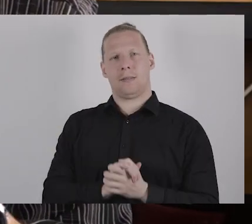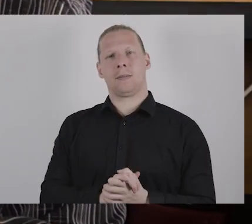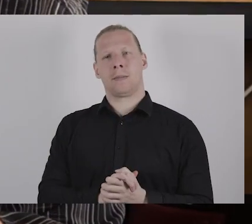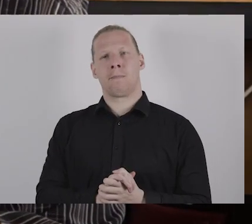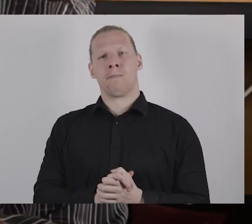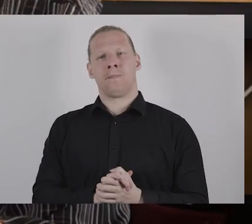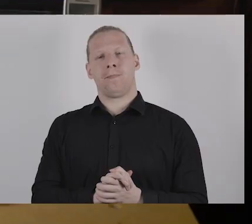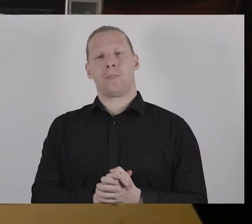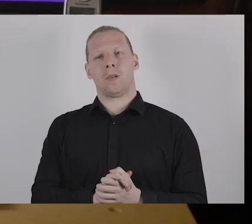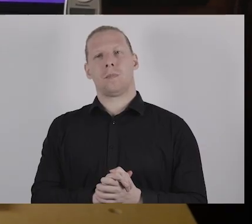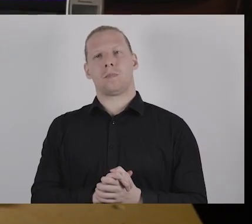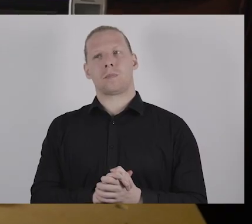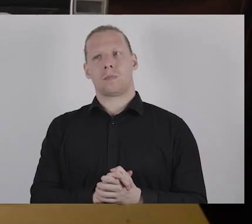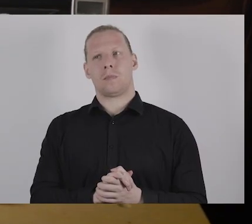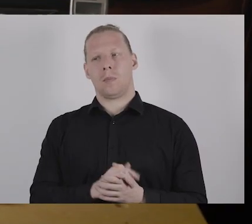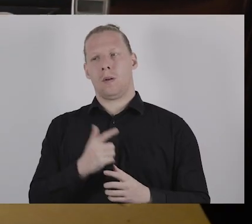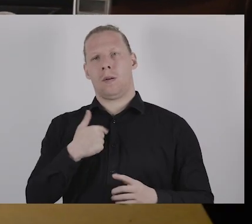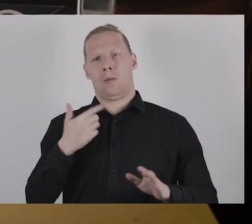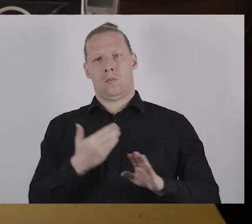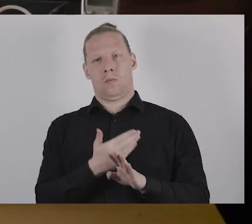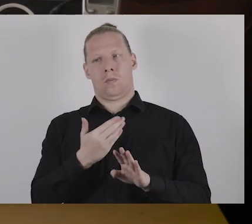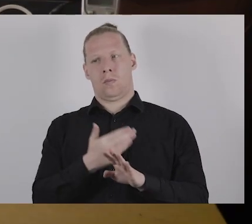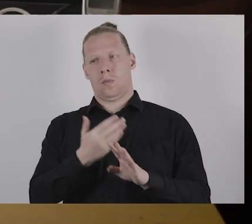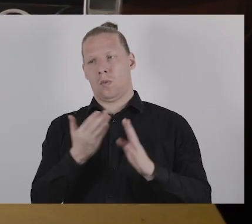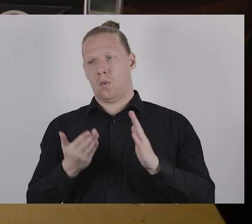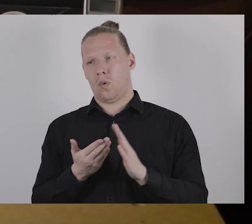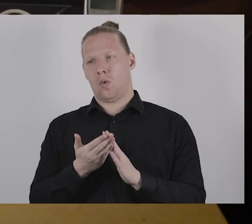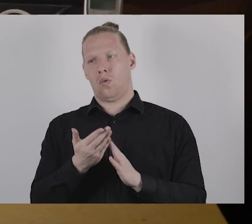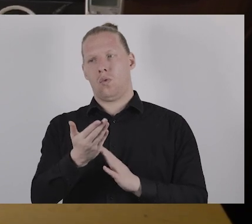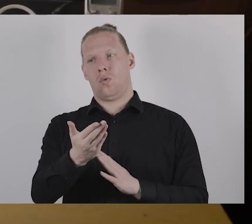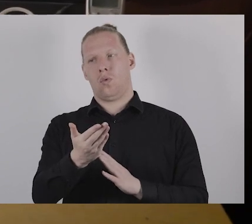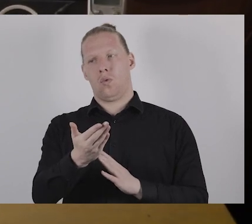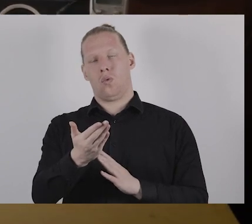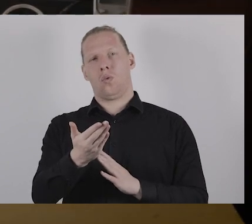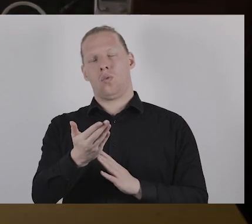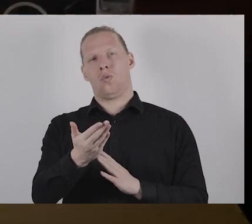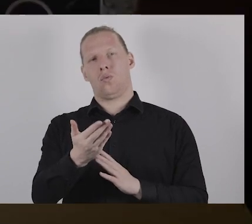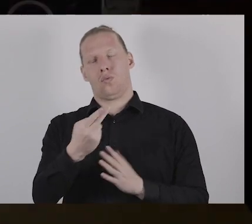There isn't a day I don't think about that. And I practice that almost every day.